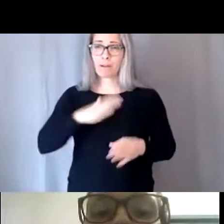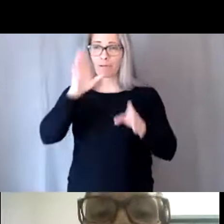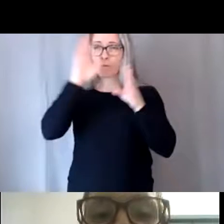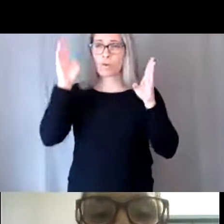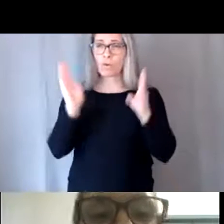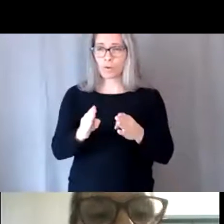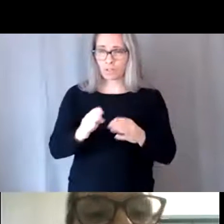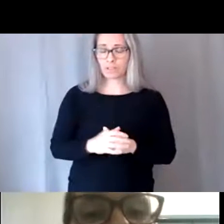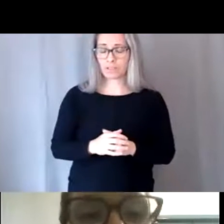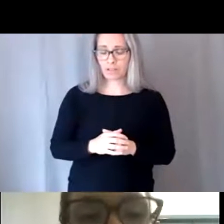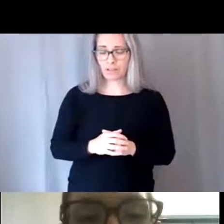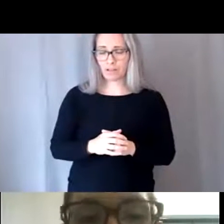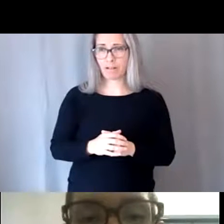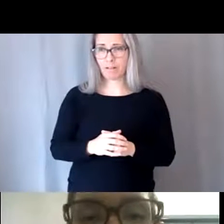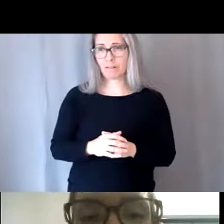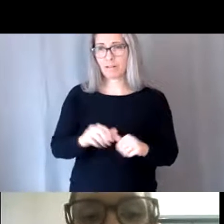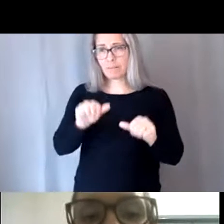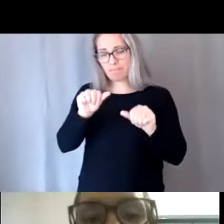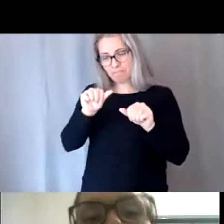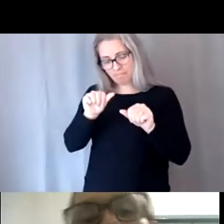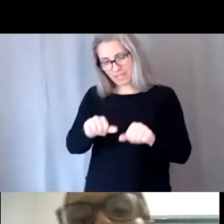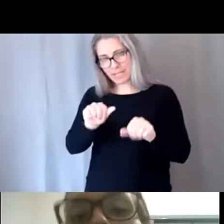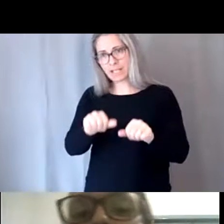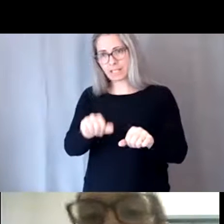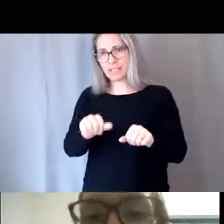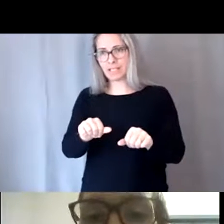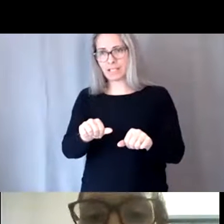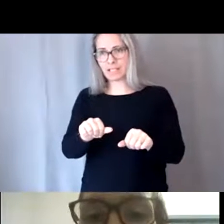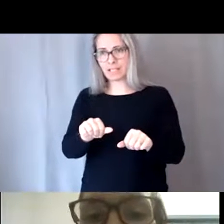in the clinical practices done by physical